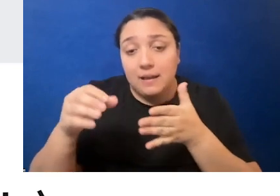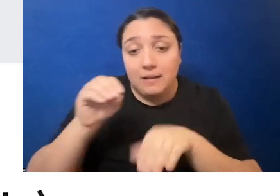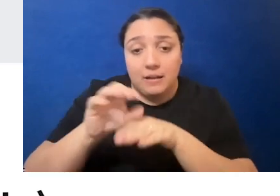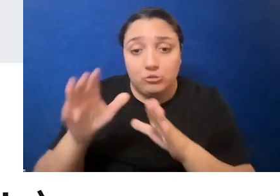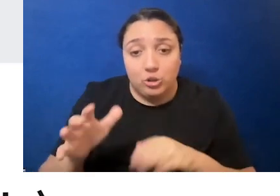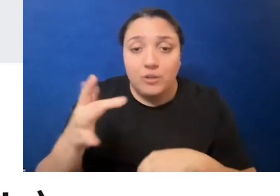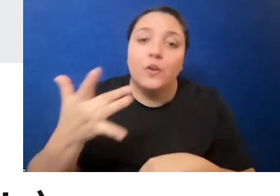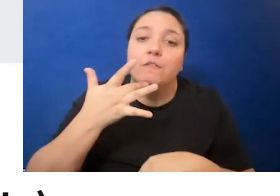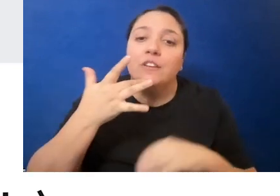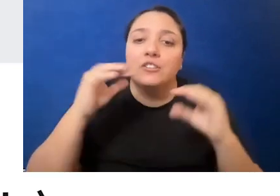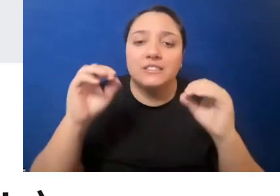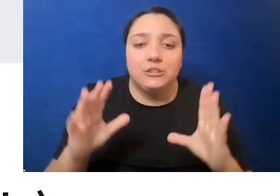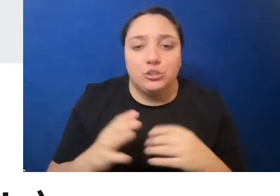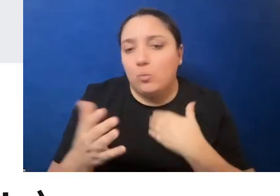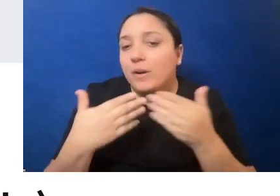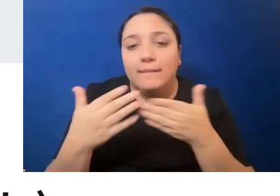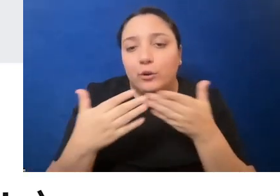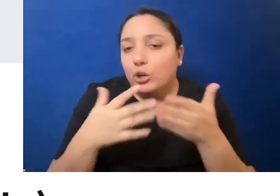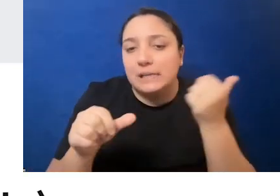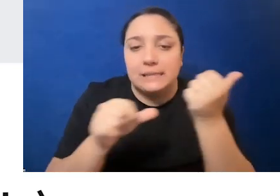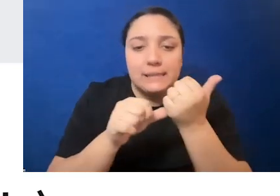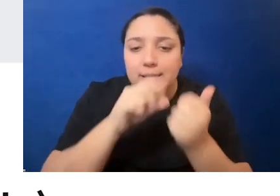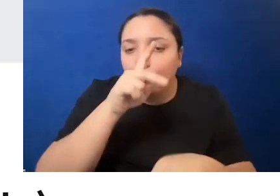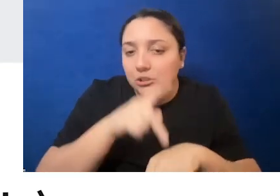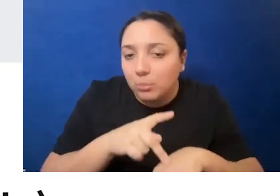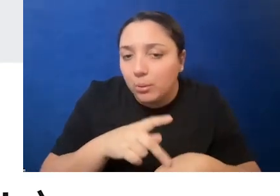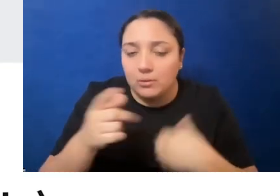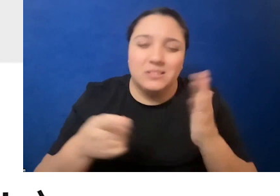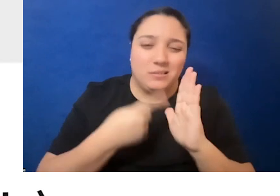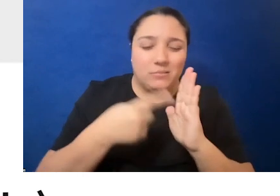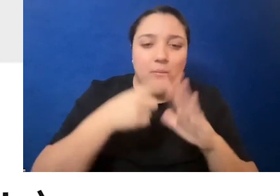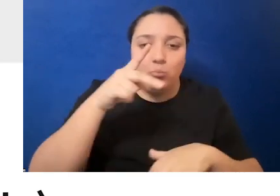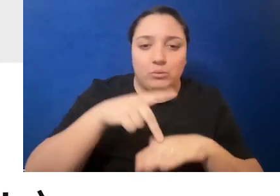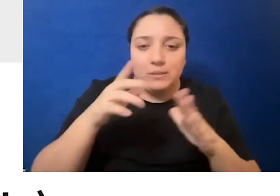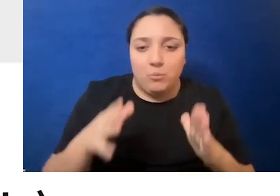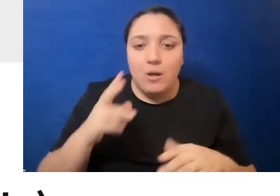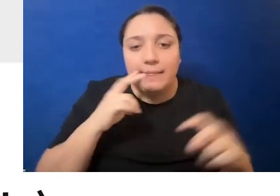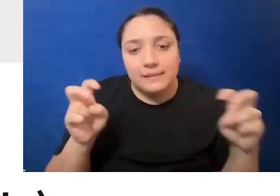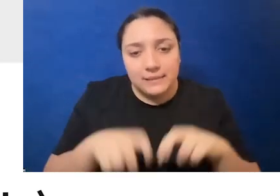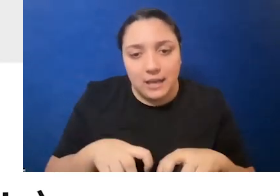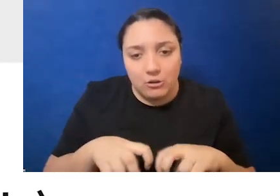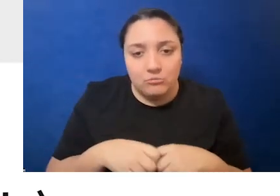TRUSTED PERSON, THE SOCIAL WORKER OR THE GUIDANCE COUNSELOR OR THE FAVORITE TEACHER, THE ASSISTANT